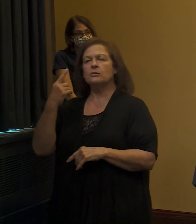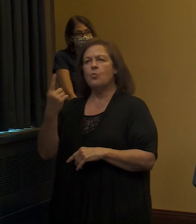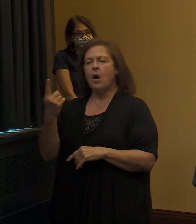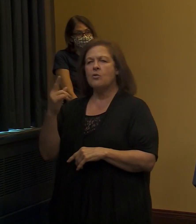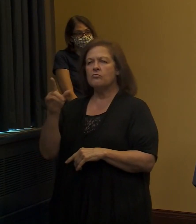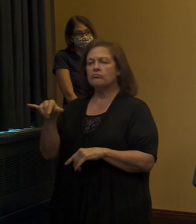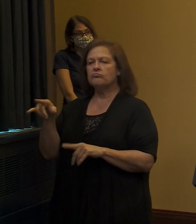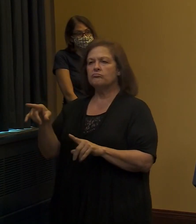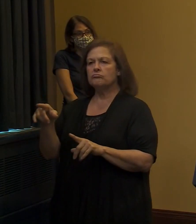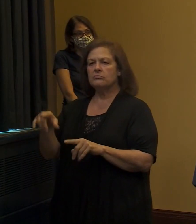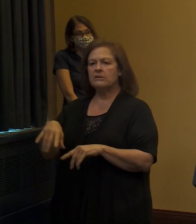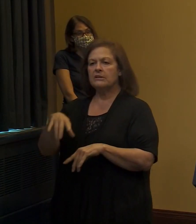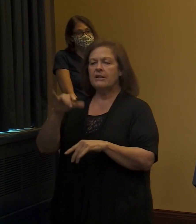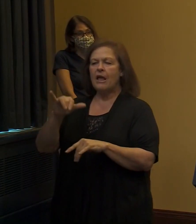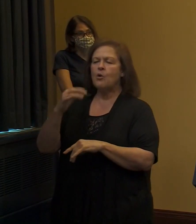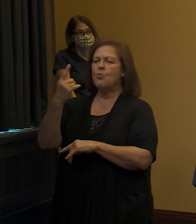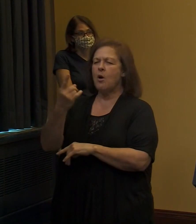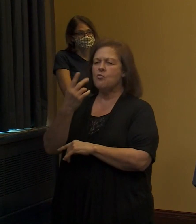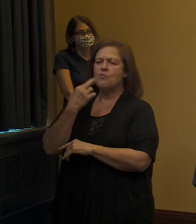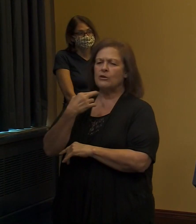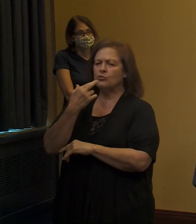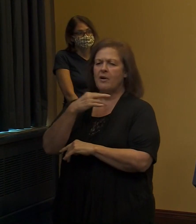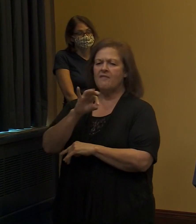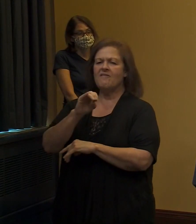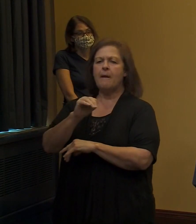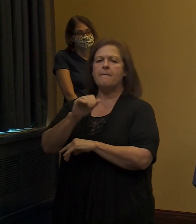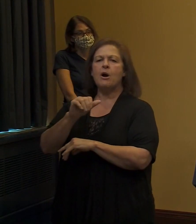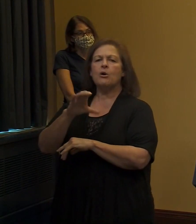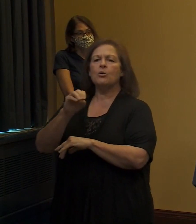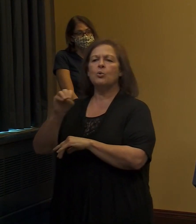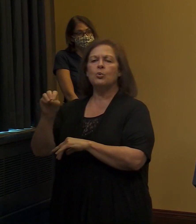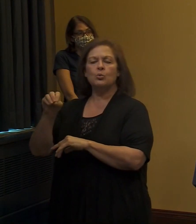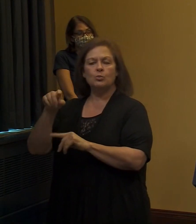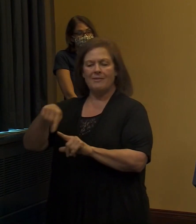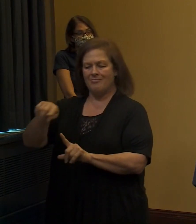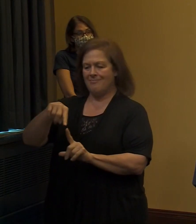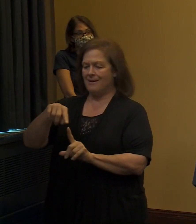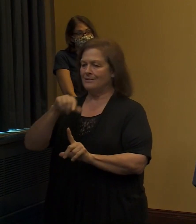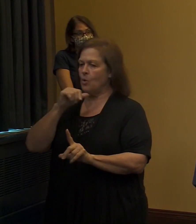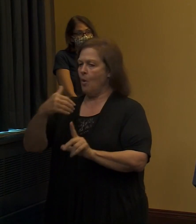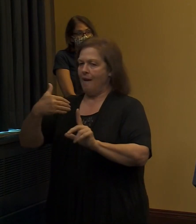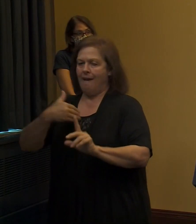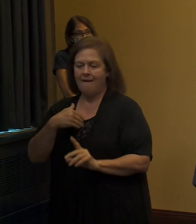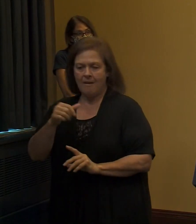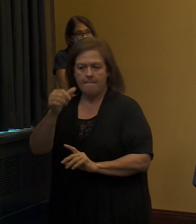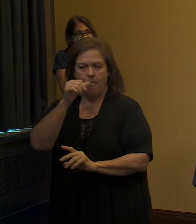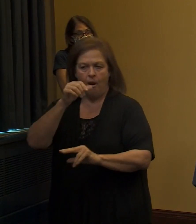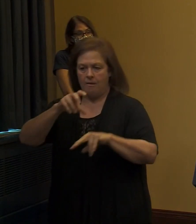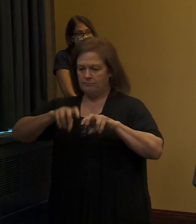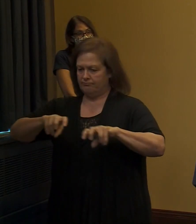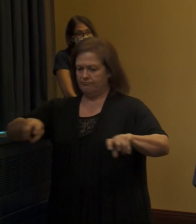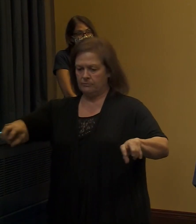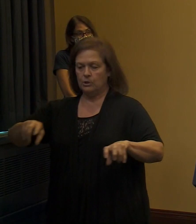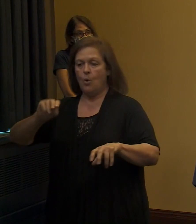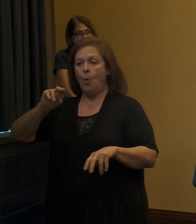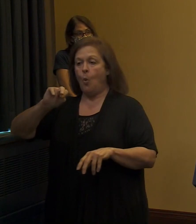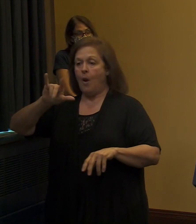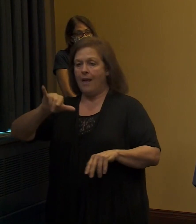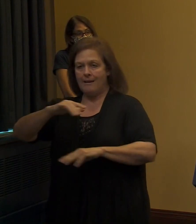THE EXTRA PRECAUTIONS BEING TAKEN AND THEY THE EXTRA PRECAUTIONS BEING TAKEN AND THEY APPRECIATE THE EXTRA PRECAUTIONS BEING TAKEN AND THEY APPRECIATE THE TAKEN AND THEY APPRECIATE THE TAKEN AND THEY APPRECIATE THE MAYOR TAKEN AND THEY APPRECIATE THE MAYOR DOES TAKEN AND THEY APPRECIATE THE MAYOR DOES TOO TAKEN AND THEY APPRECIATE THE MAYOR DOES TOO WHO TAKEN AND THEY APPRECIATE THE MAYOR DOES TOO WHO HAVE TAKEN AND THEY APPRECIATE THE MAYOR DOES TOO WHO HAVE STARTED MAYOR DOES TOO WHO HAVE STARTED MAYOR DOES TOO WHO HAVE STARTED THEIR MAYOR DOES TOO WHO HAVE STARTED THEIR WORK MAYOR DOES TOO WHO HAVE STARTED THEIR WORK DURING MAYOR DOES TOO WHO HAVE STARTED THEIR WORK DURING WEDNESDAY'S THEIR WORK DURING WEDNESDAY'S THEIR WORK DURING WEDNESDAY'S BRIEFING. BRIEFING. BRIEFING. >> BRIEFING. >> THEY BRIEFING. >> THEY SCHOOLS BRIEFING. >> THEY SCHOOLS FOR BRIEFING. >> THEY SCHOOLS FOR EXAMPLE THEY SCHOOLS FOR EXAMPLE THEY SCHOOLS FOR EXAMPLE THEY THEY SCHOOLS FOR EXAMPLE THEY DO THEY SCHOOLS FOR EXAMPLE THEY DO NOT